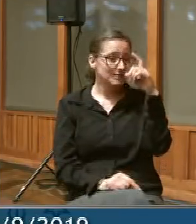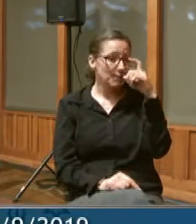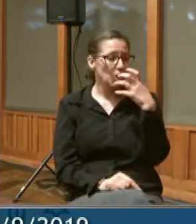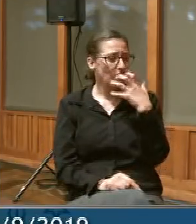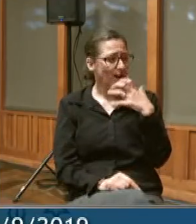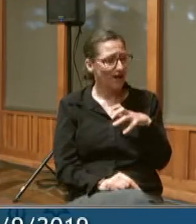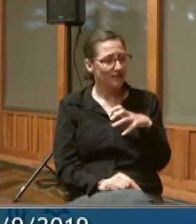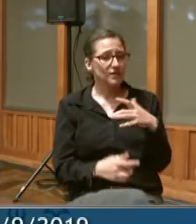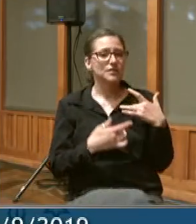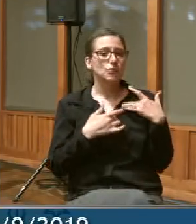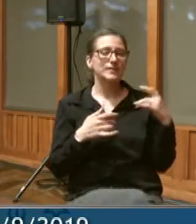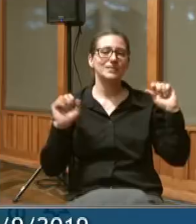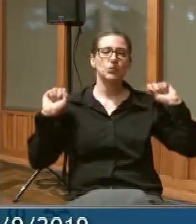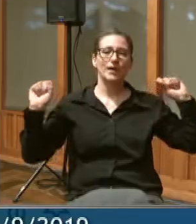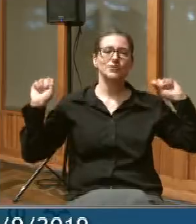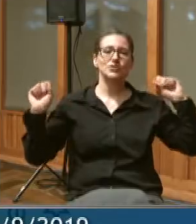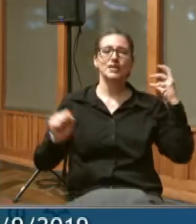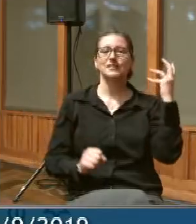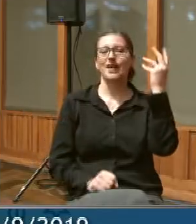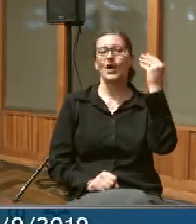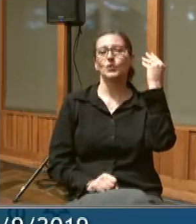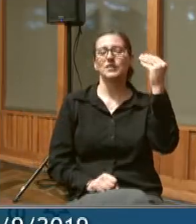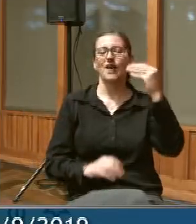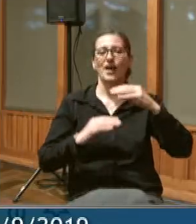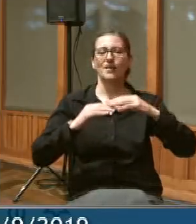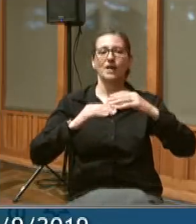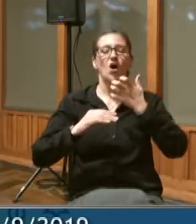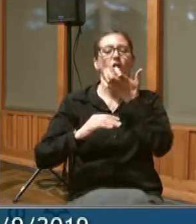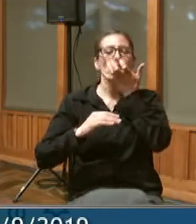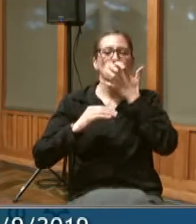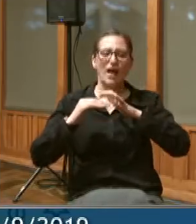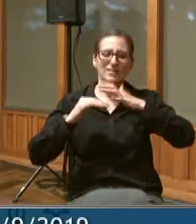GYM WAS SO FRIGID IN WINTER WE SOMETIMES HAD TO KEEP OUR COATS ON.